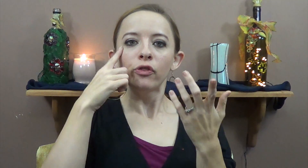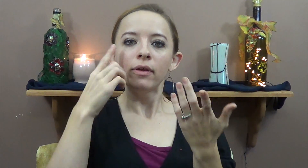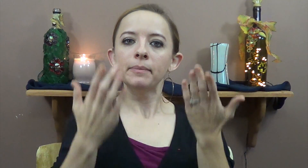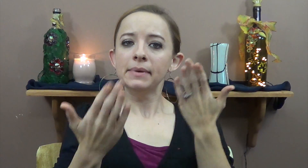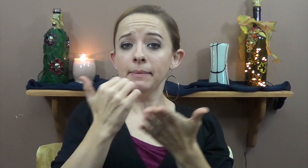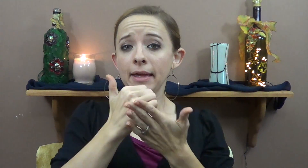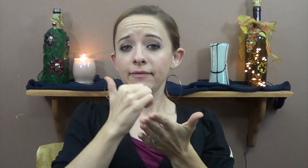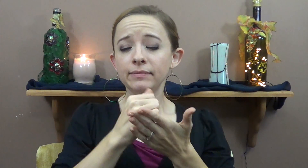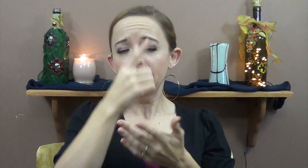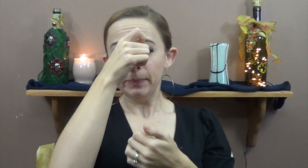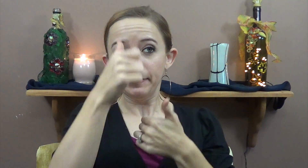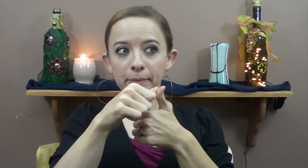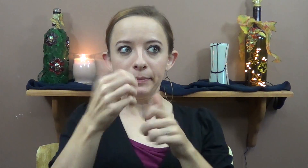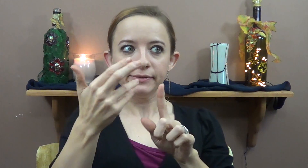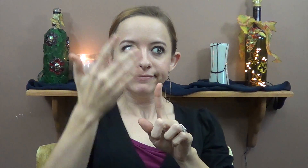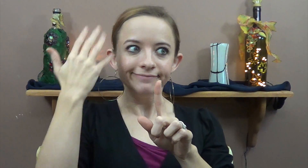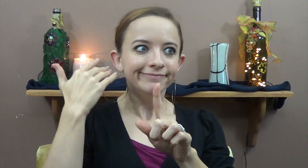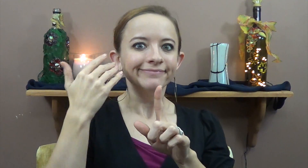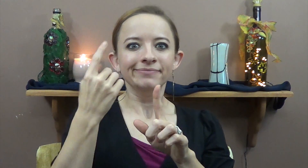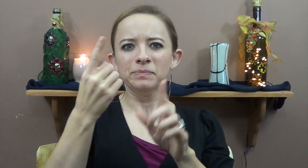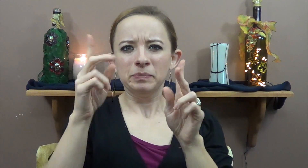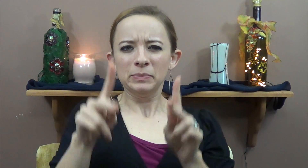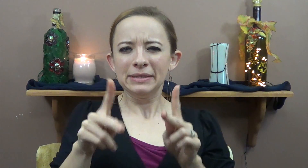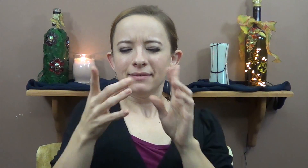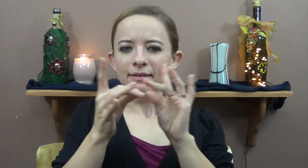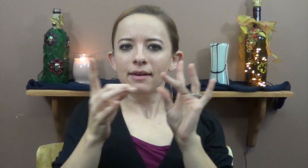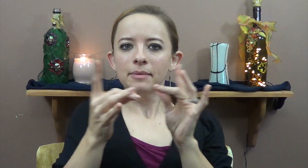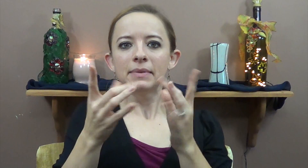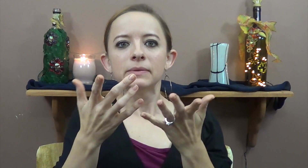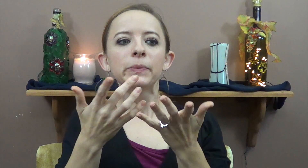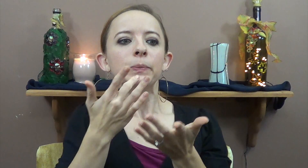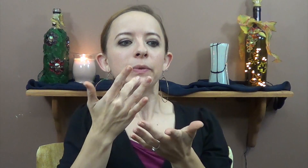decided to go ahead and do signing. I thought it might be helpful. I do remember one